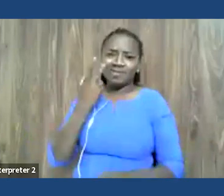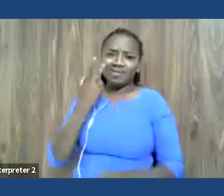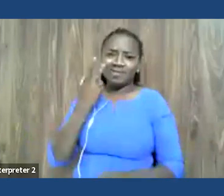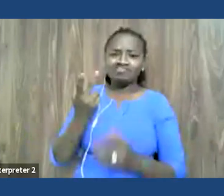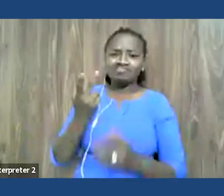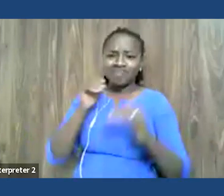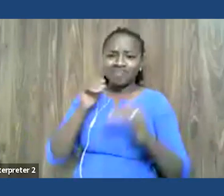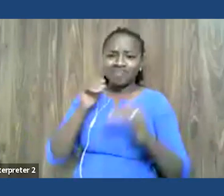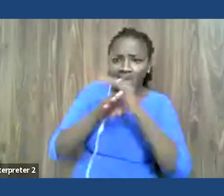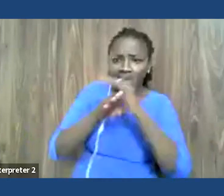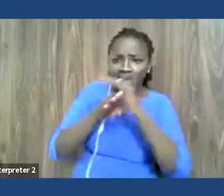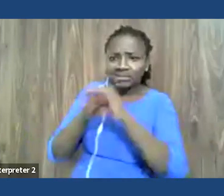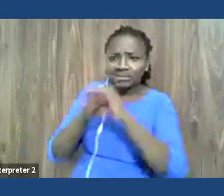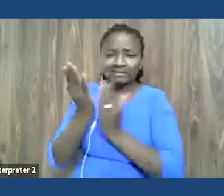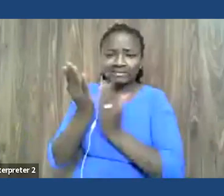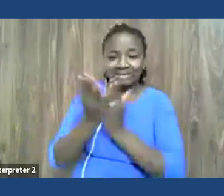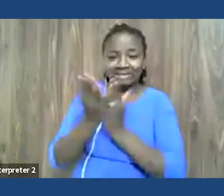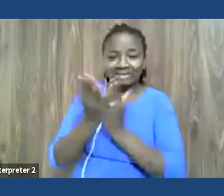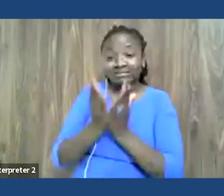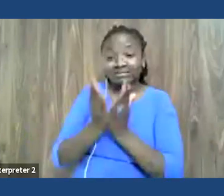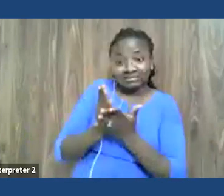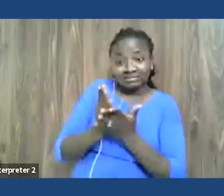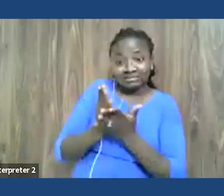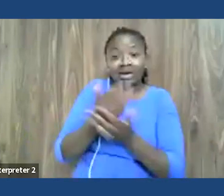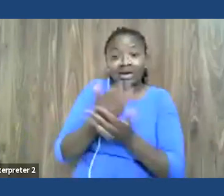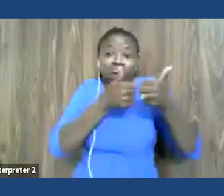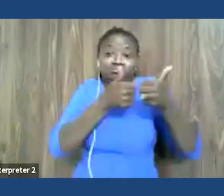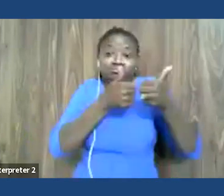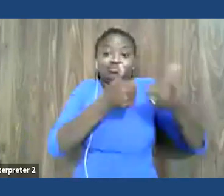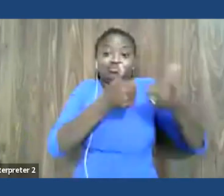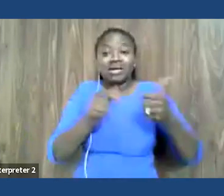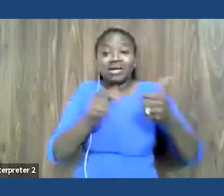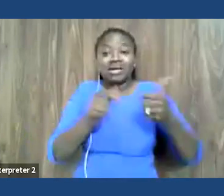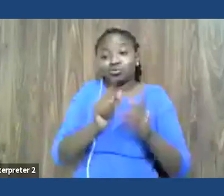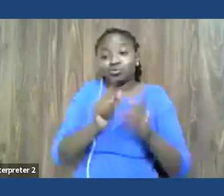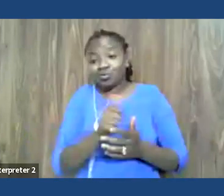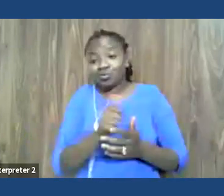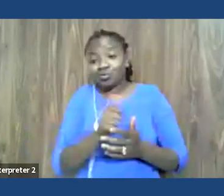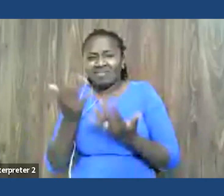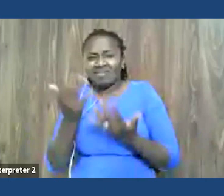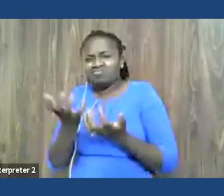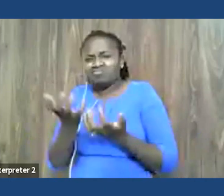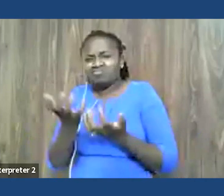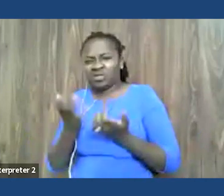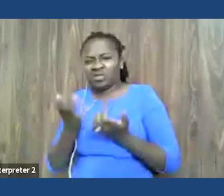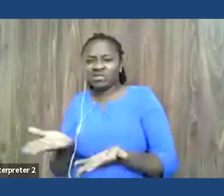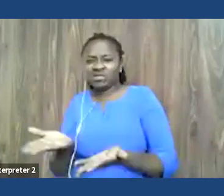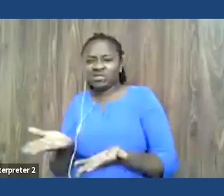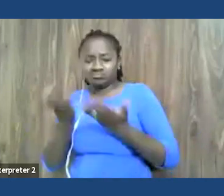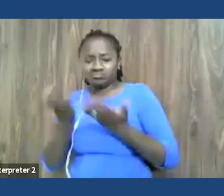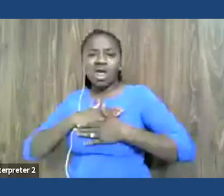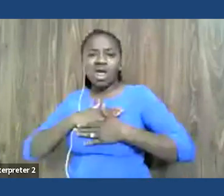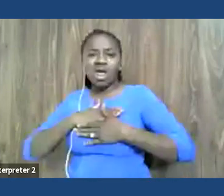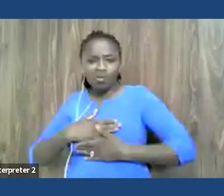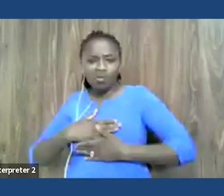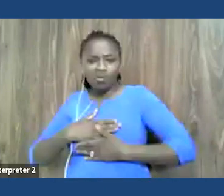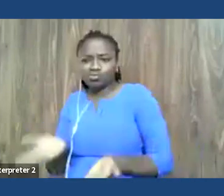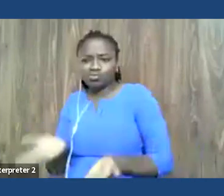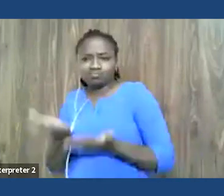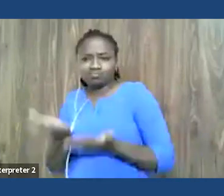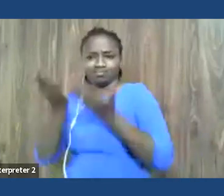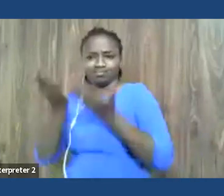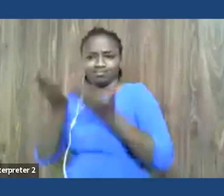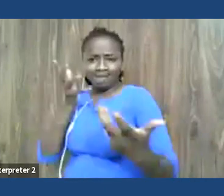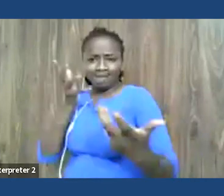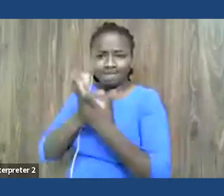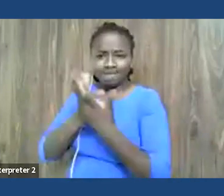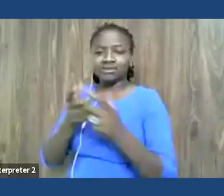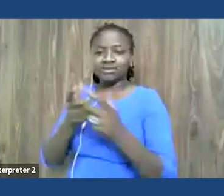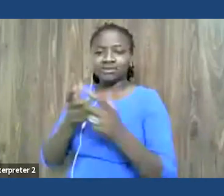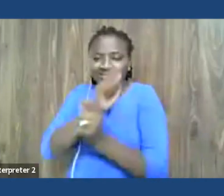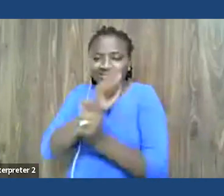Second, is a good solid curriculum that can be updated and tailored for particular communities.